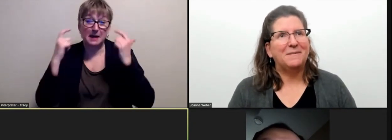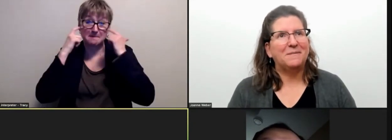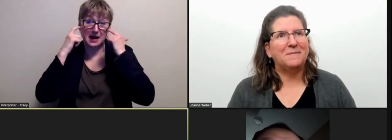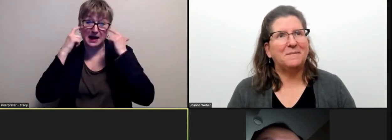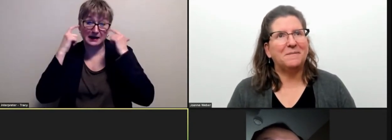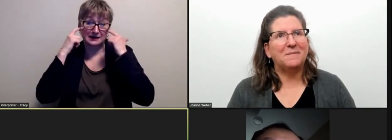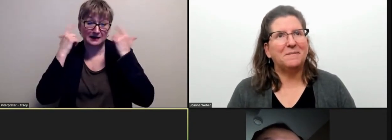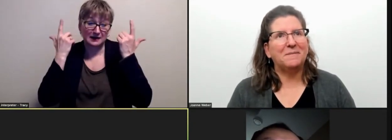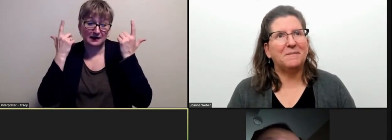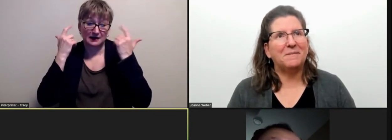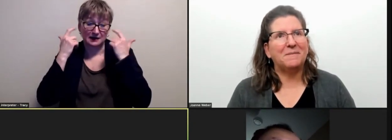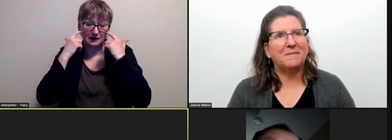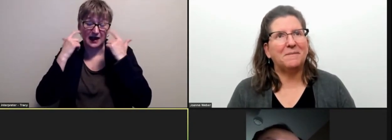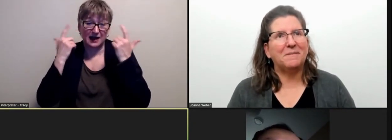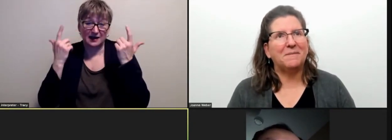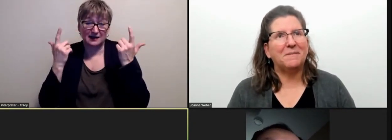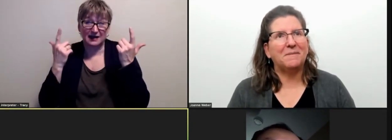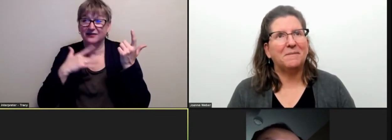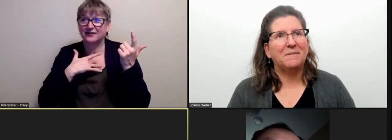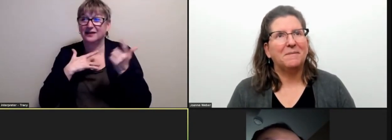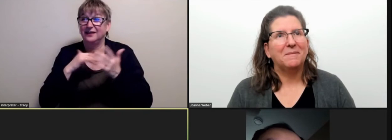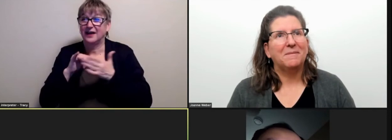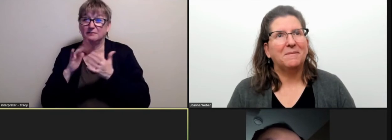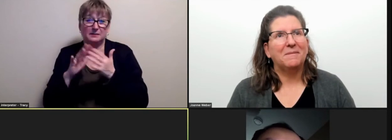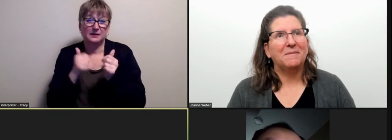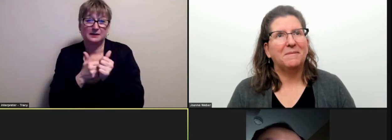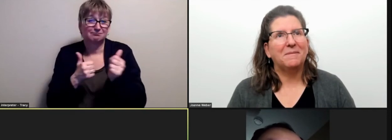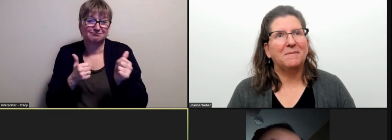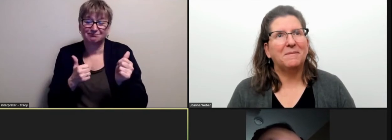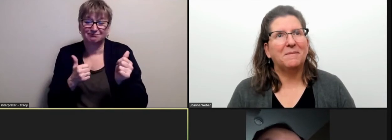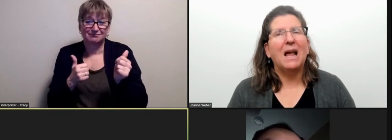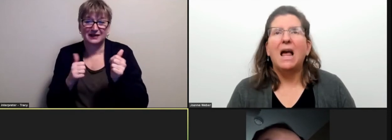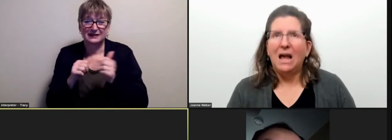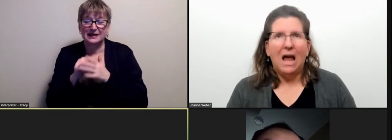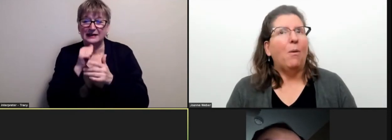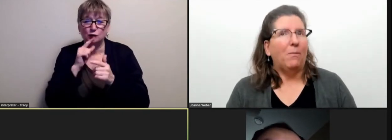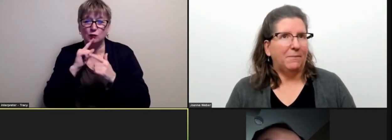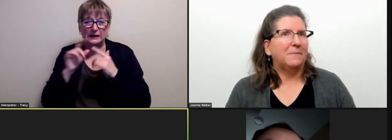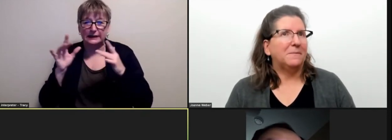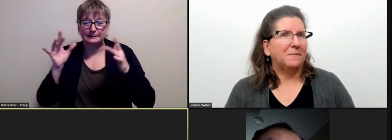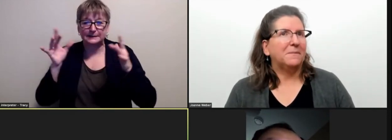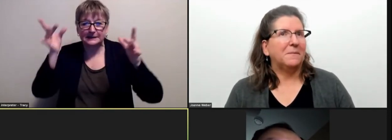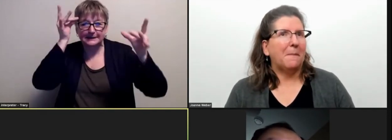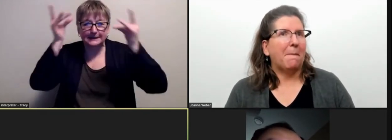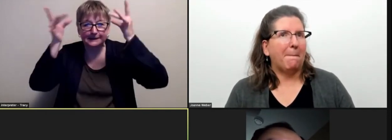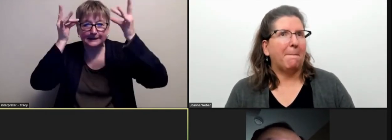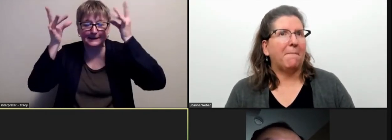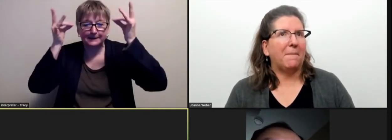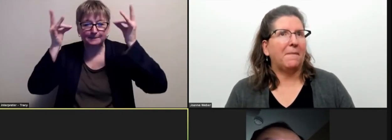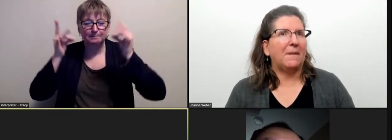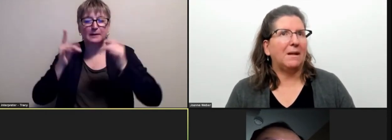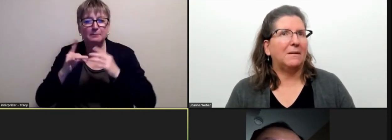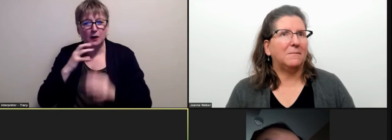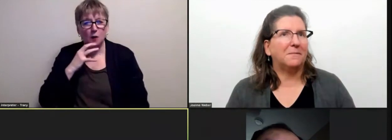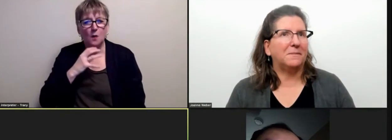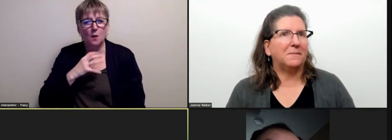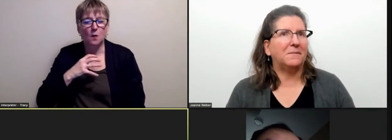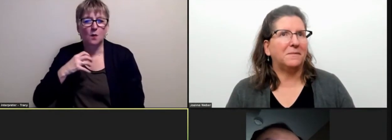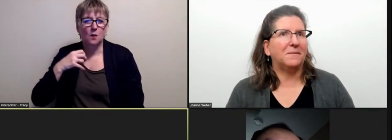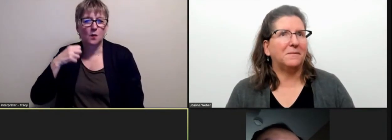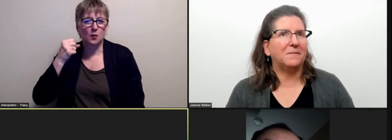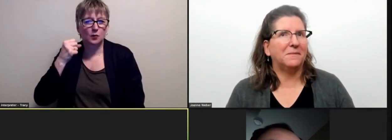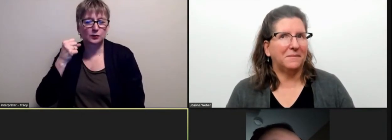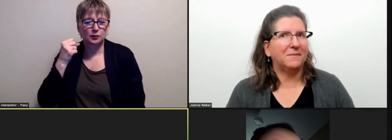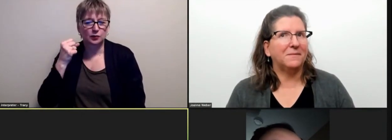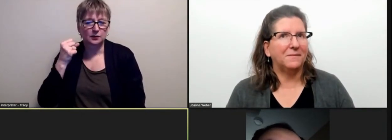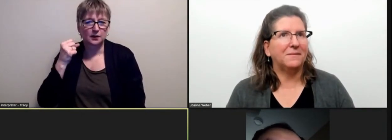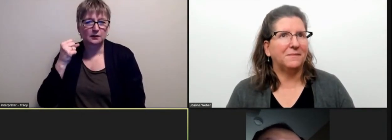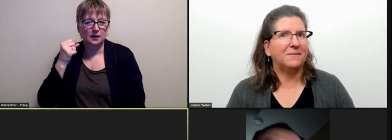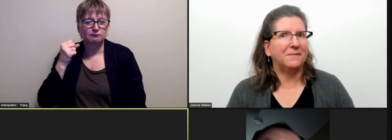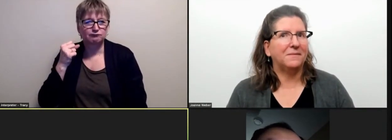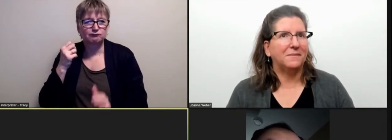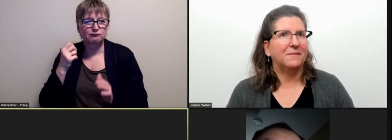something of a tiny room i think but you know i grew older and i'm more mature you know i sort of